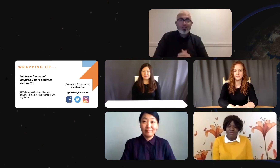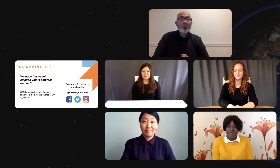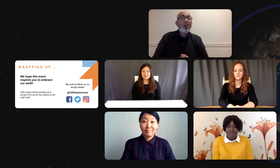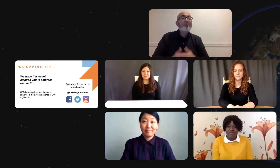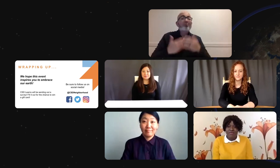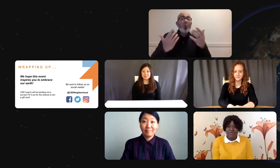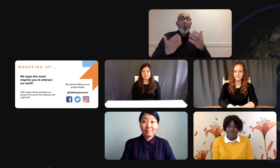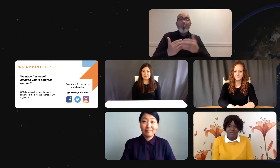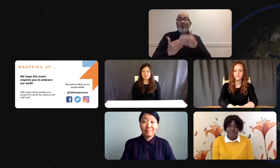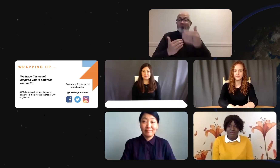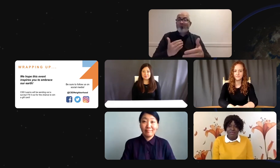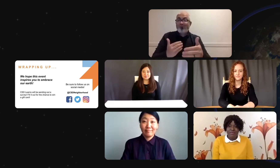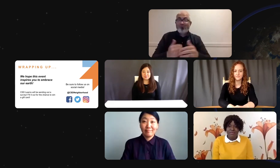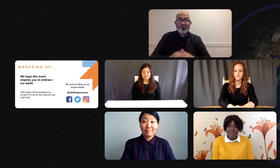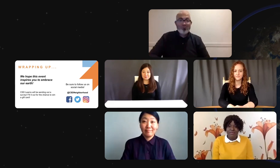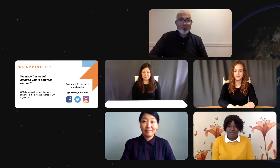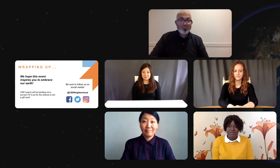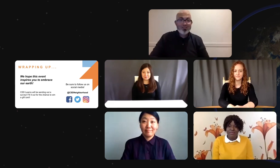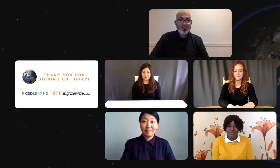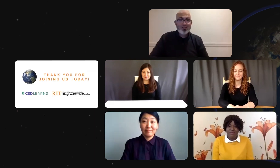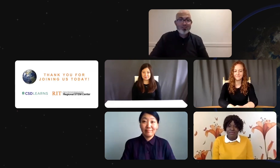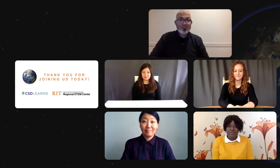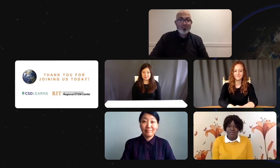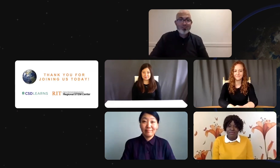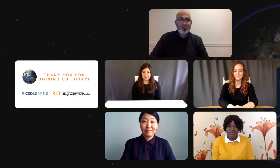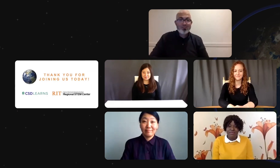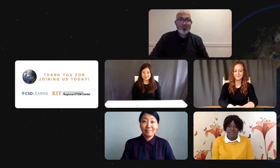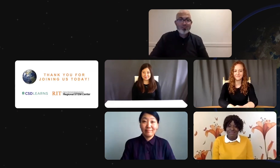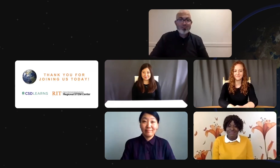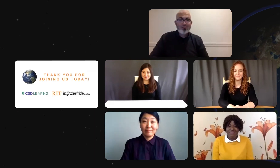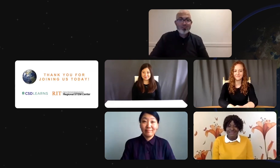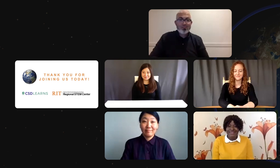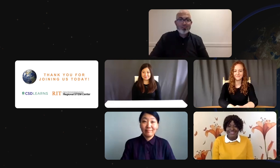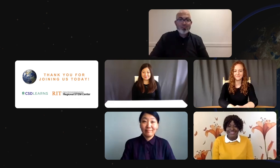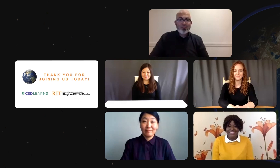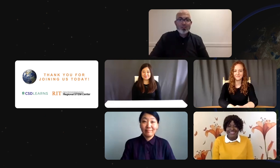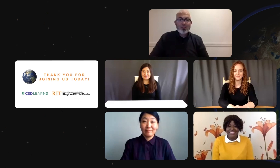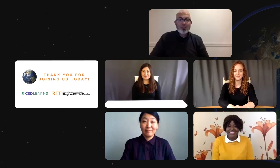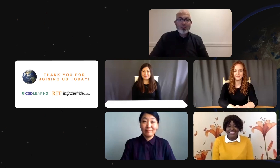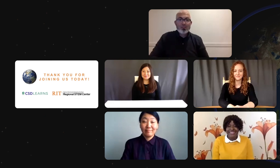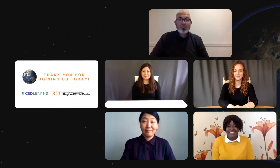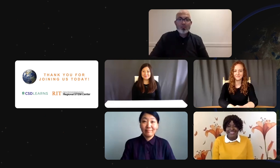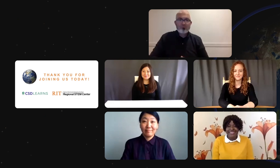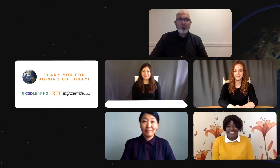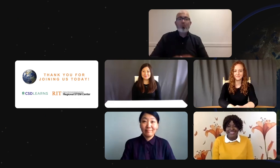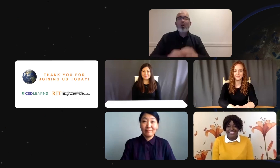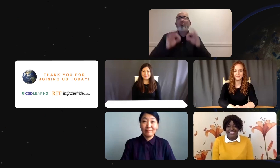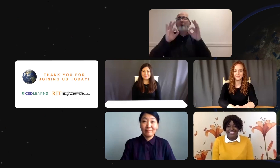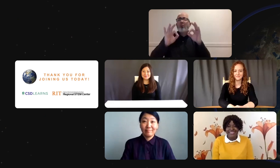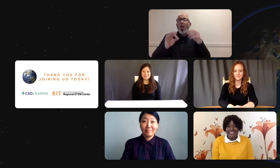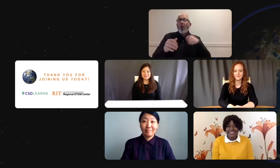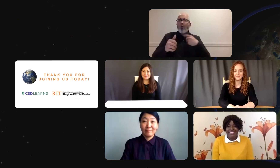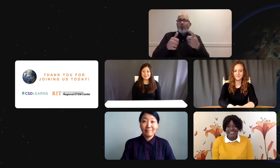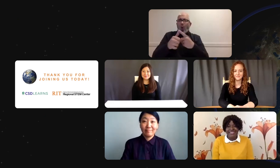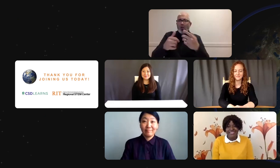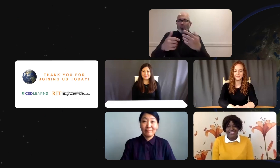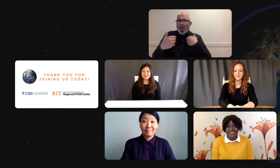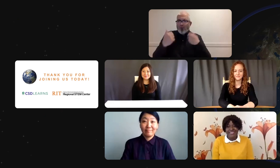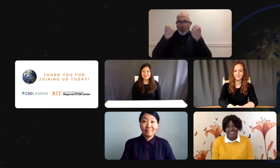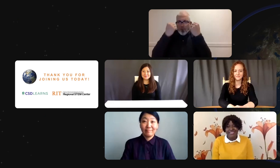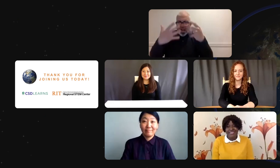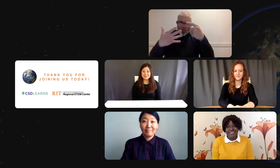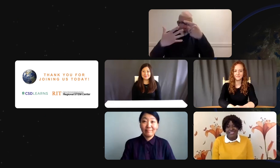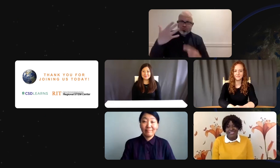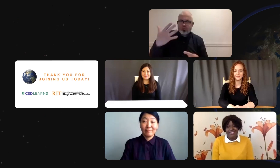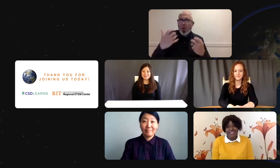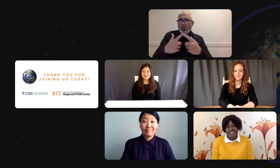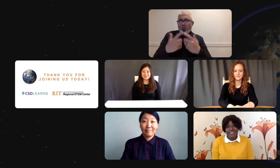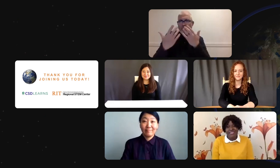That's the best way to get our information.